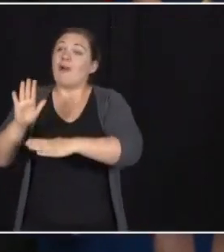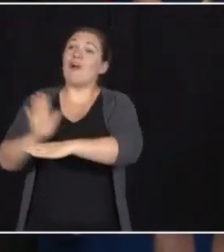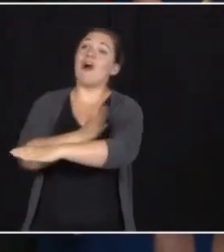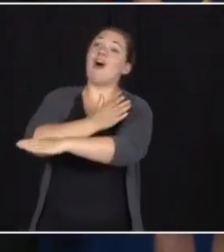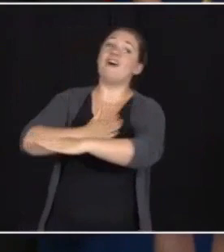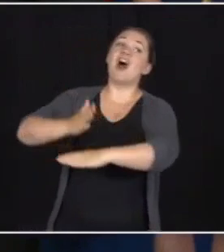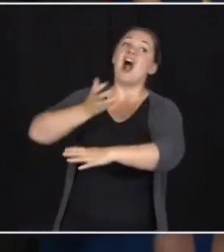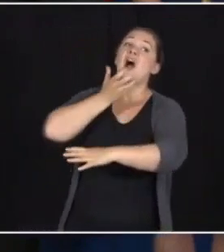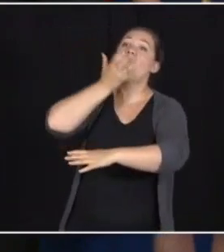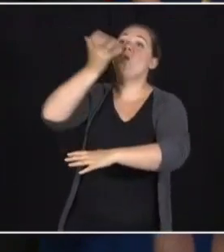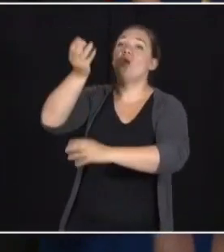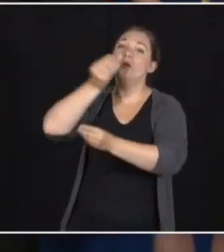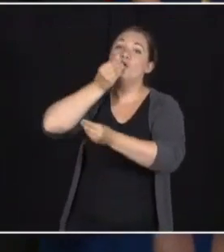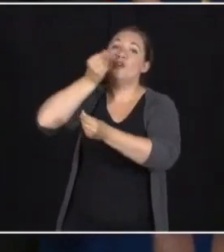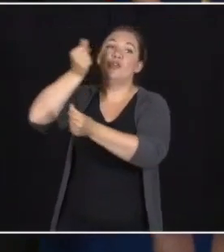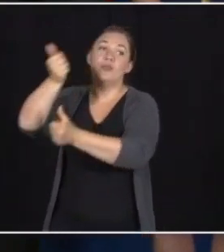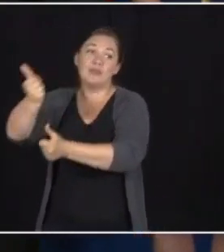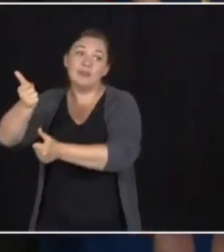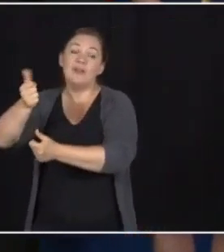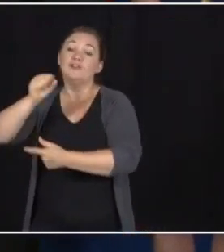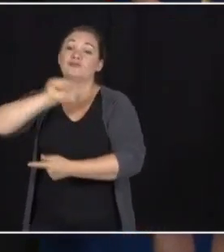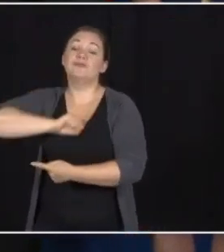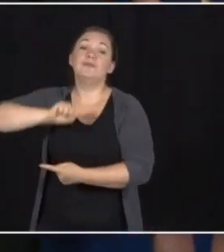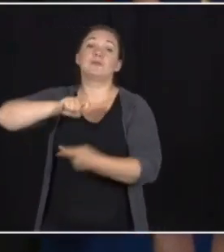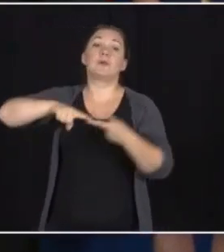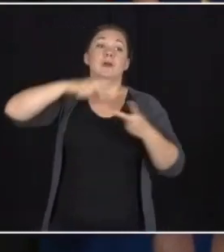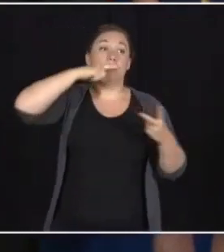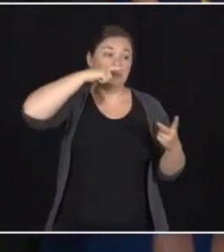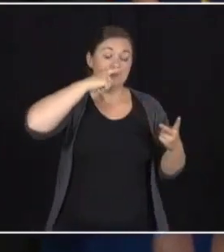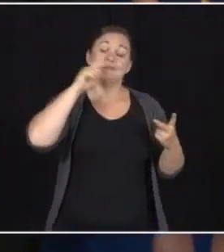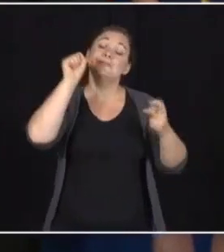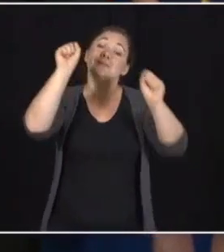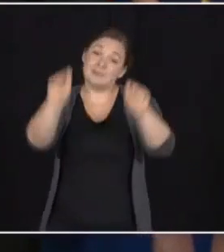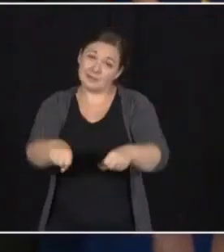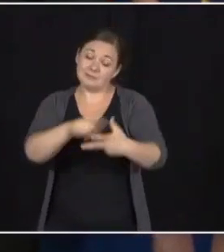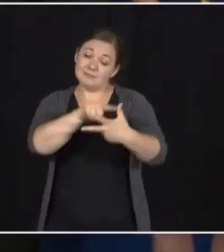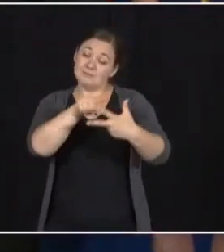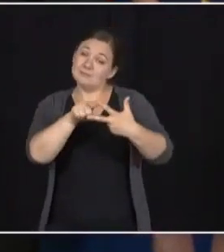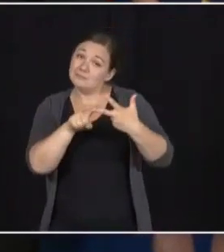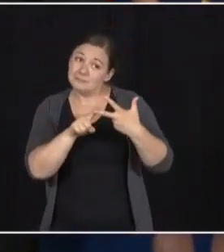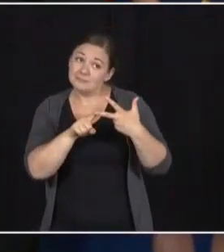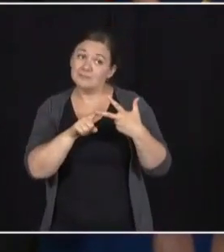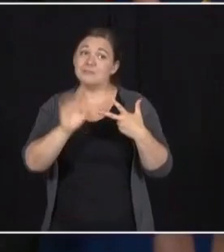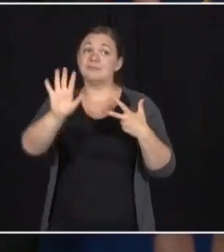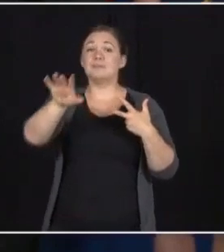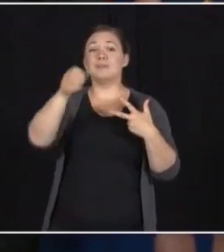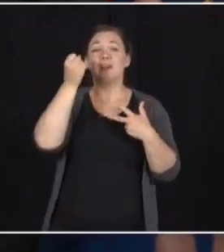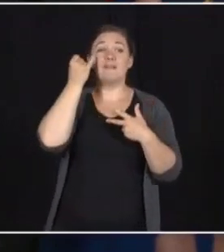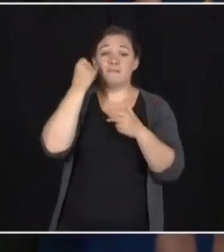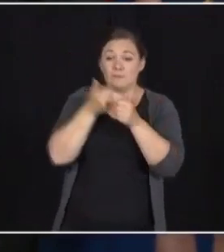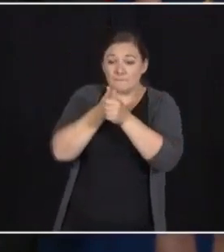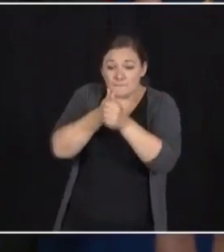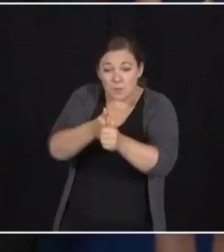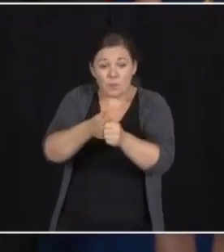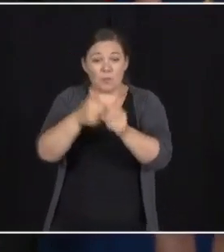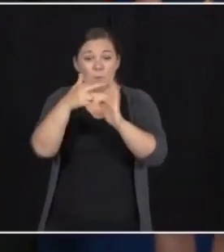close together, singing sometimes can be a problem full stop coughing and so on. But in terms of people respecting social distancing, being out on patios right now